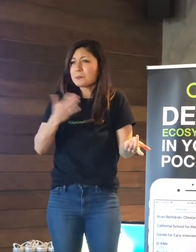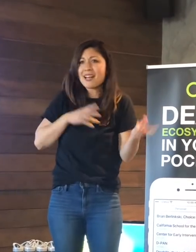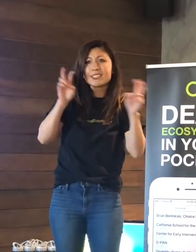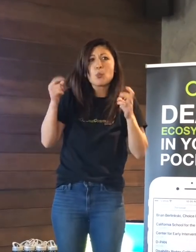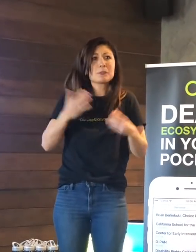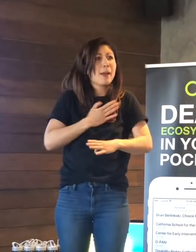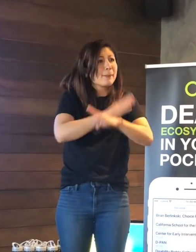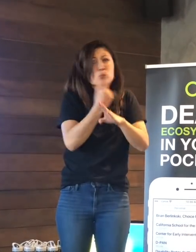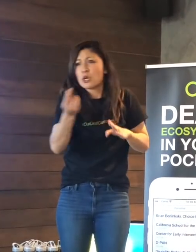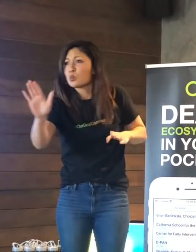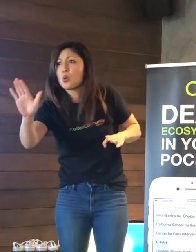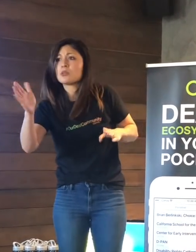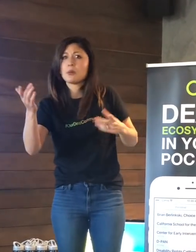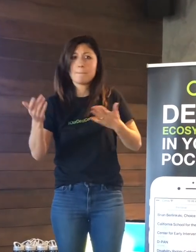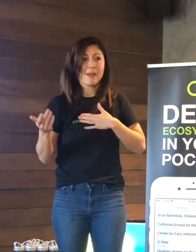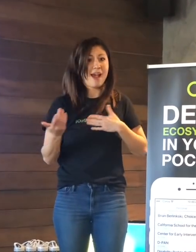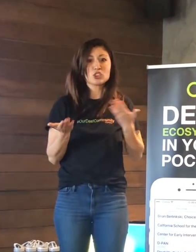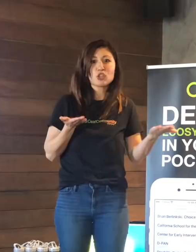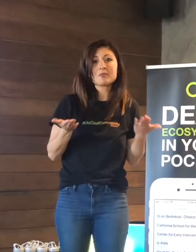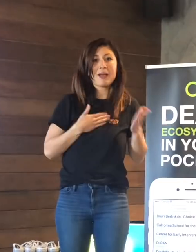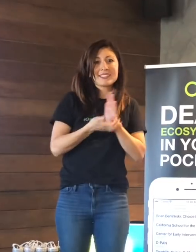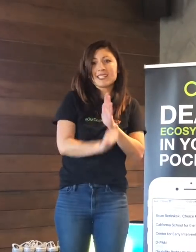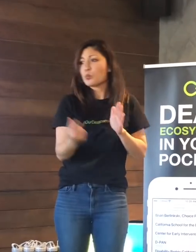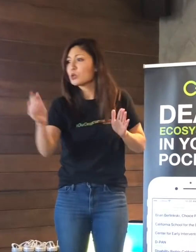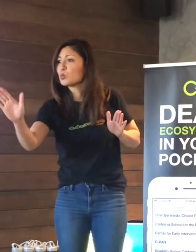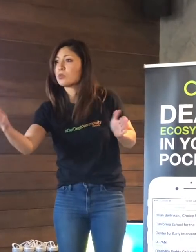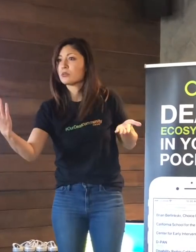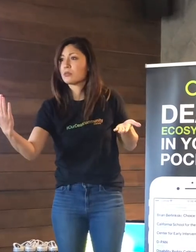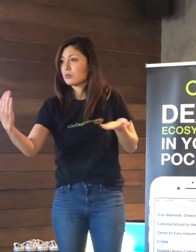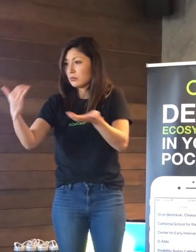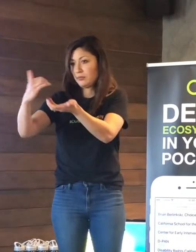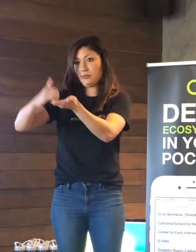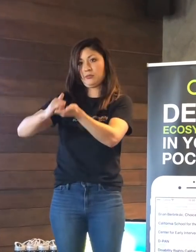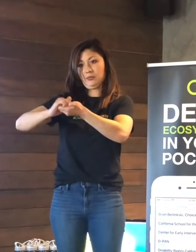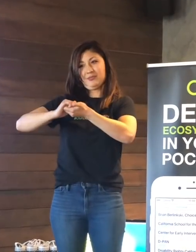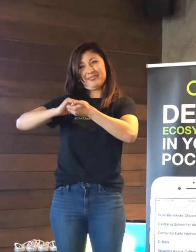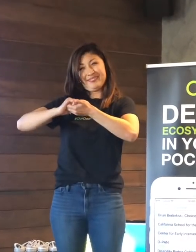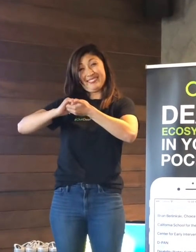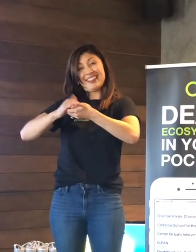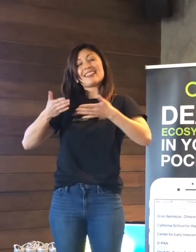What are my issues? What are my barriers? What are yours? What are my services and skills? What are yours? Collaborate.